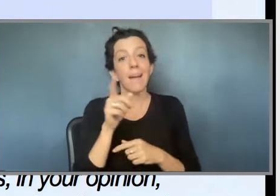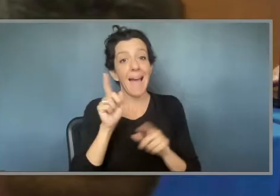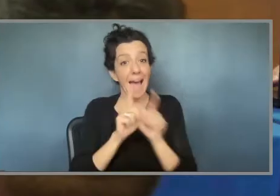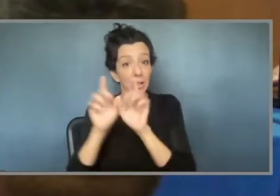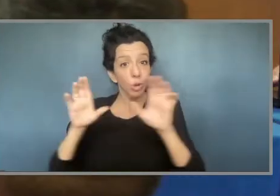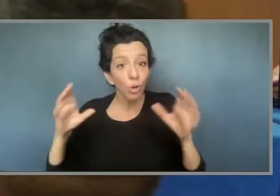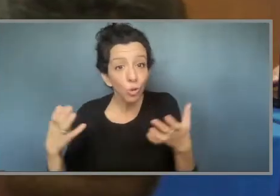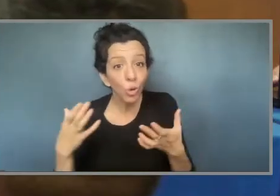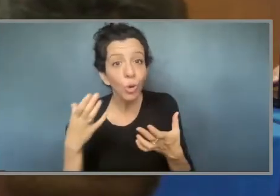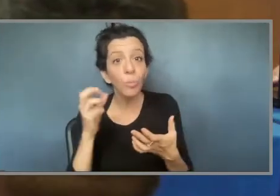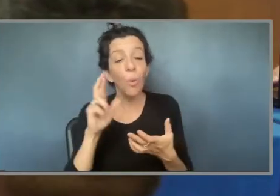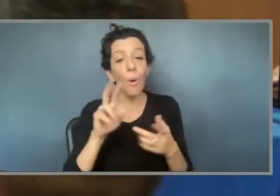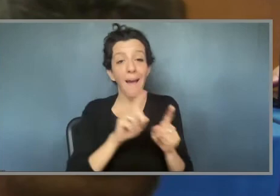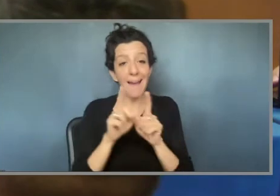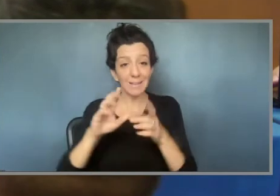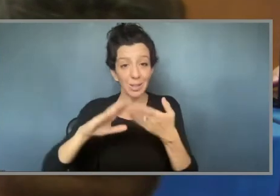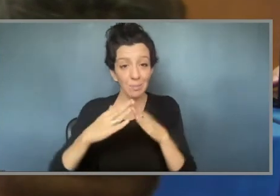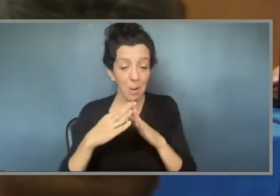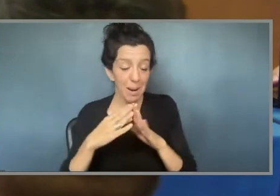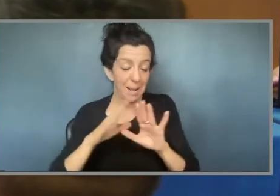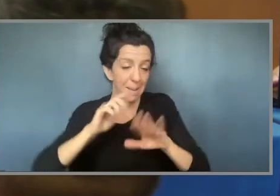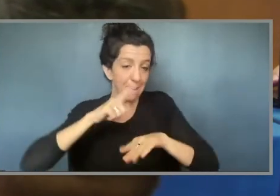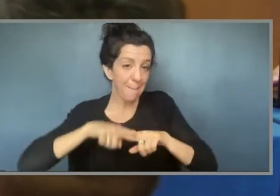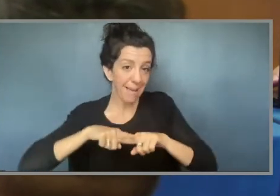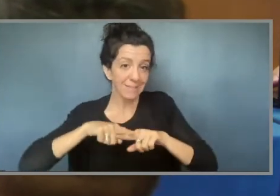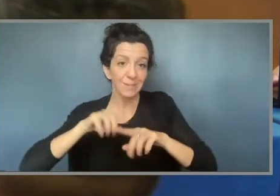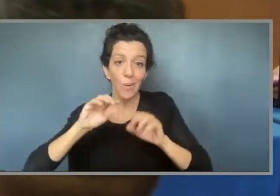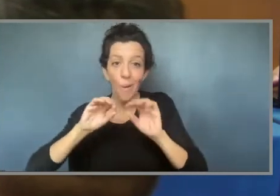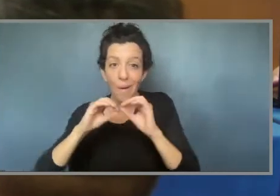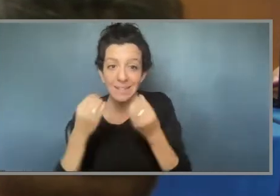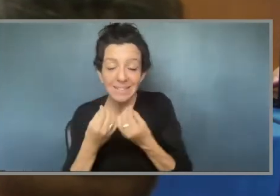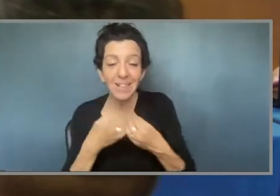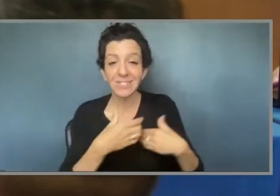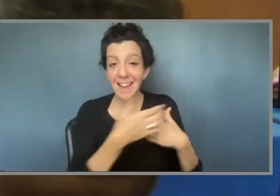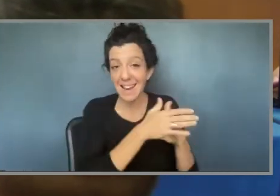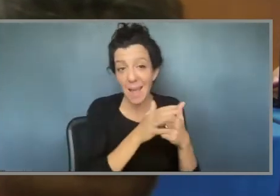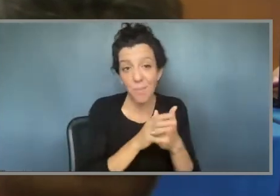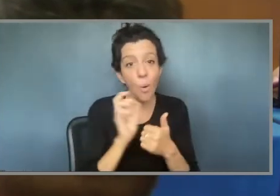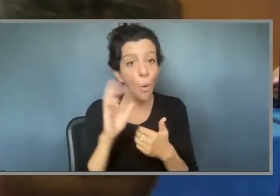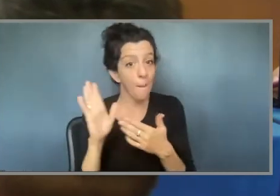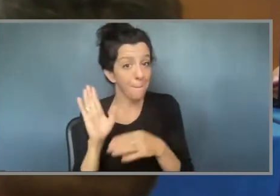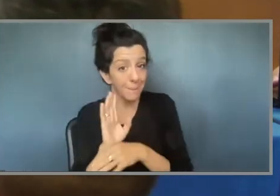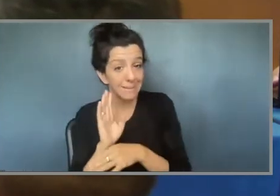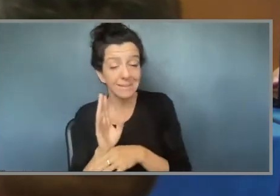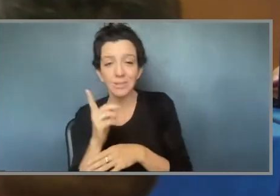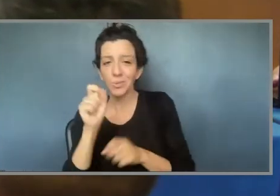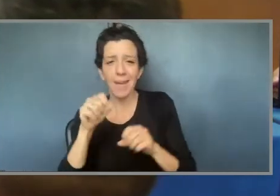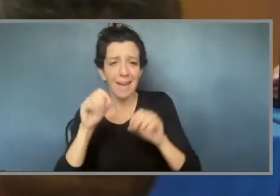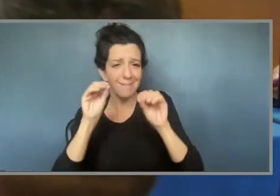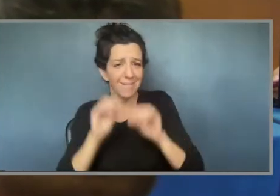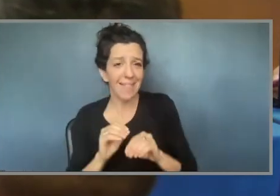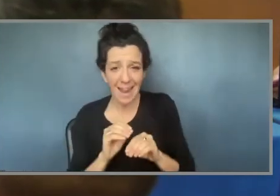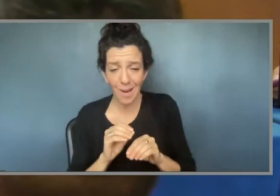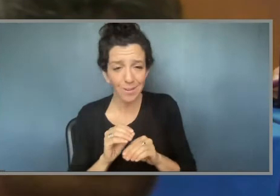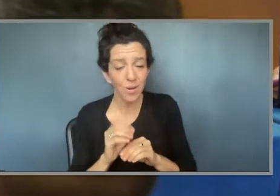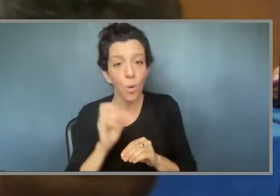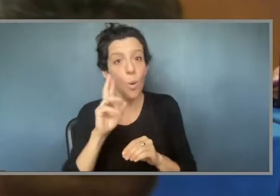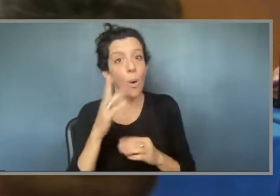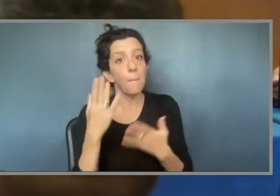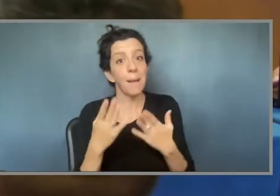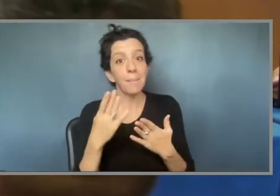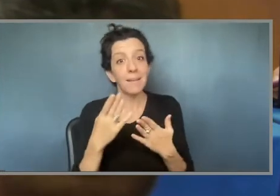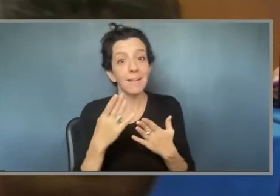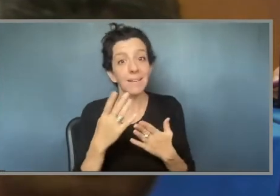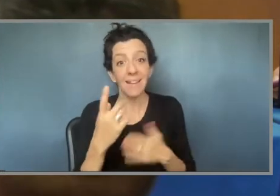Studio: You can fill this out as a group, as a community based organization as a neighborhood as a business or you can fill it